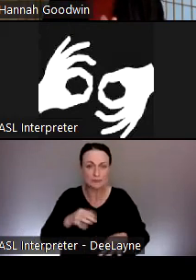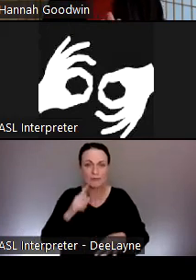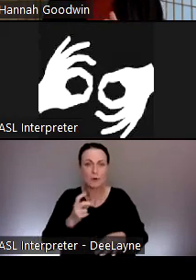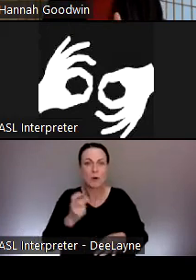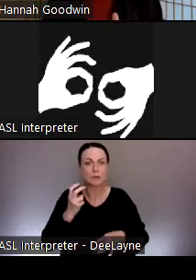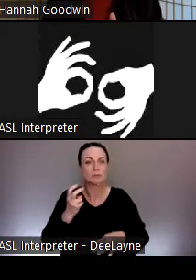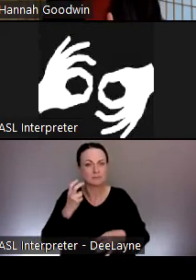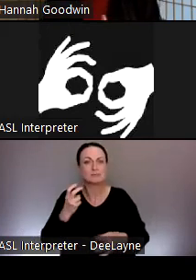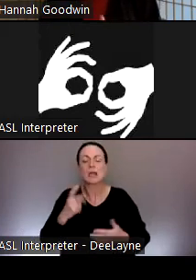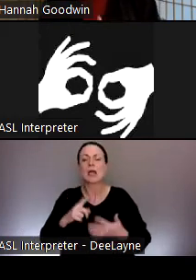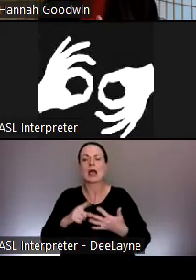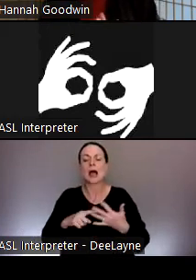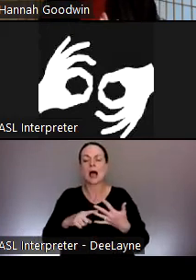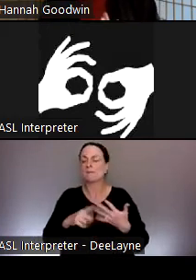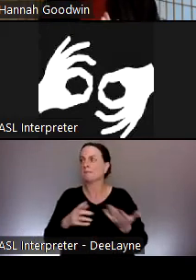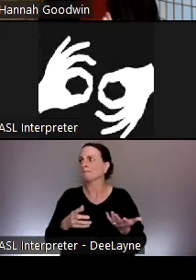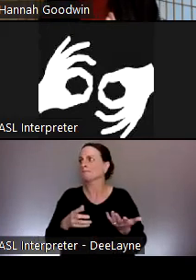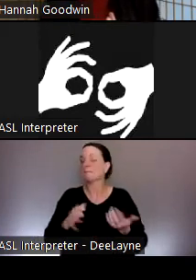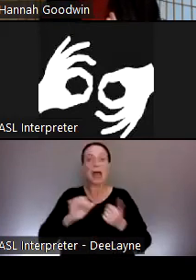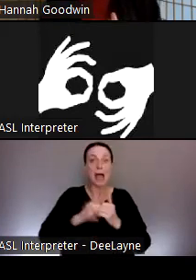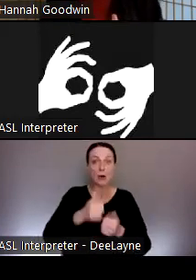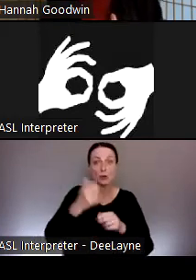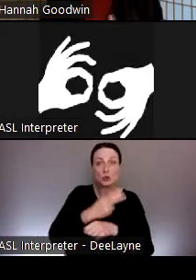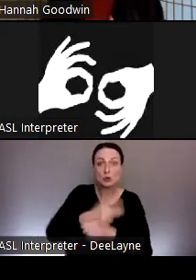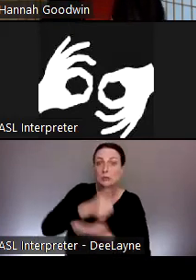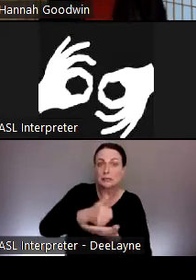how to use assistive technology.